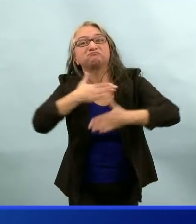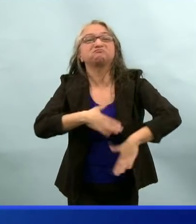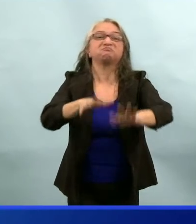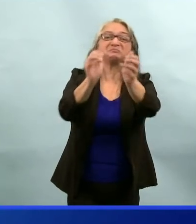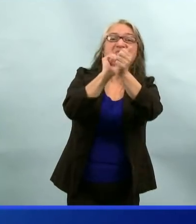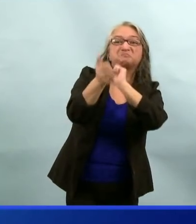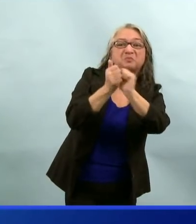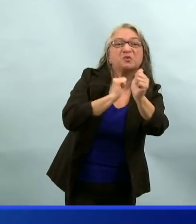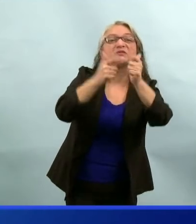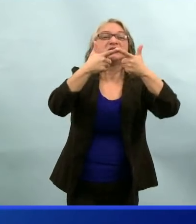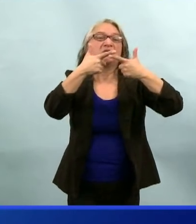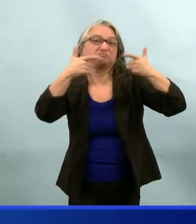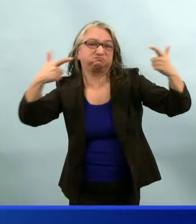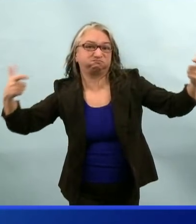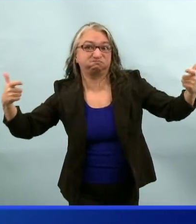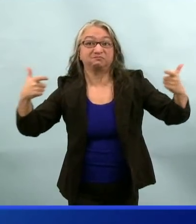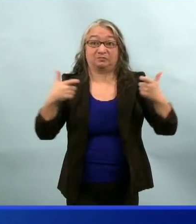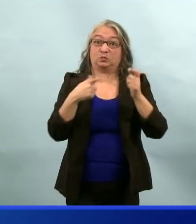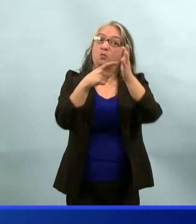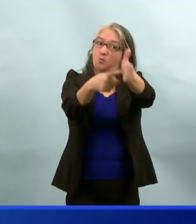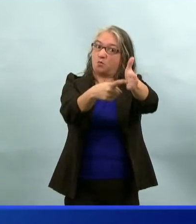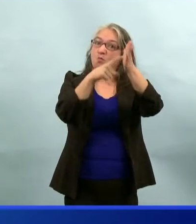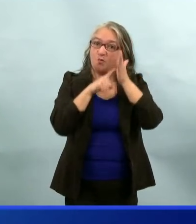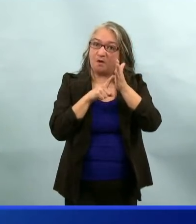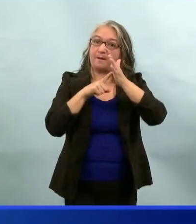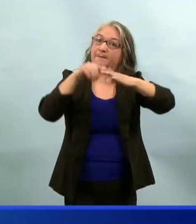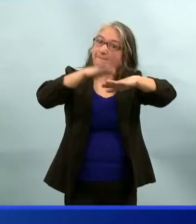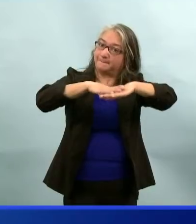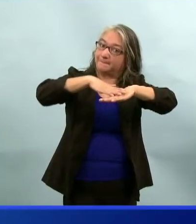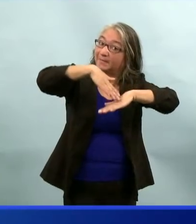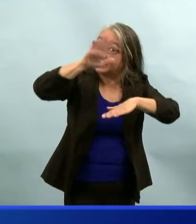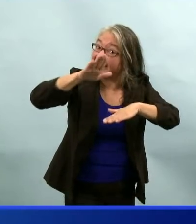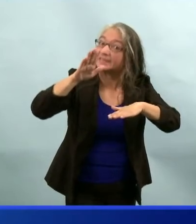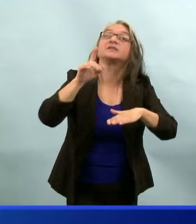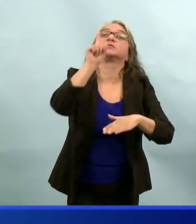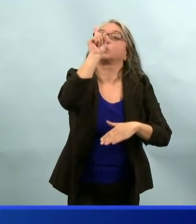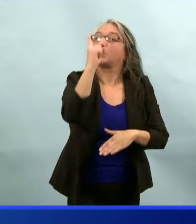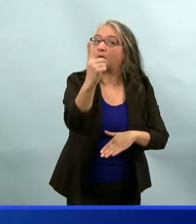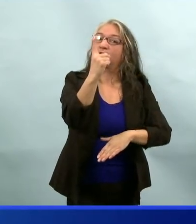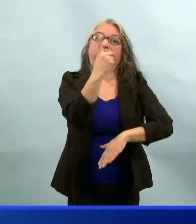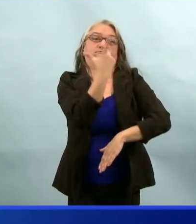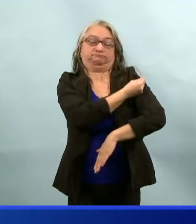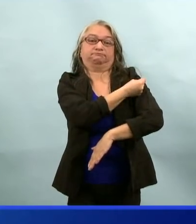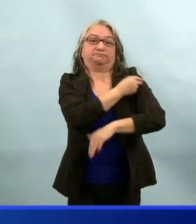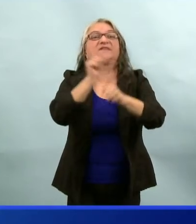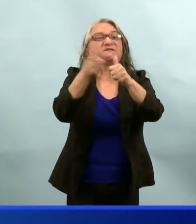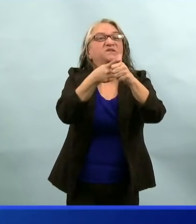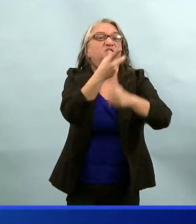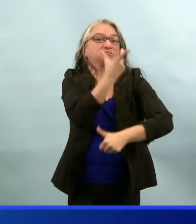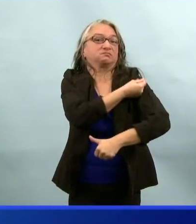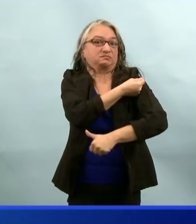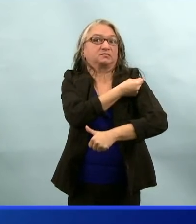least one dose of the pfizer biontech or moderna vaccine for cova 19. if they have not had at least